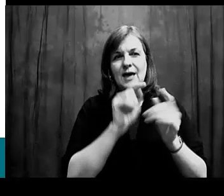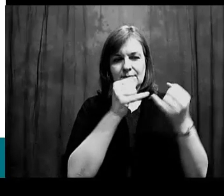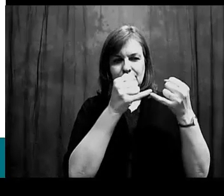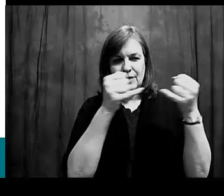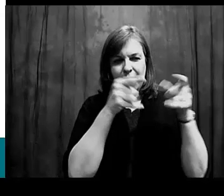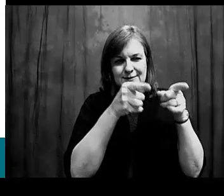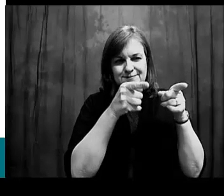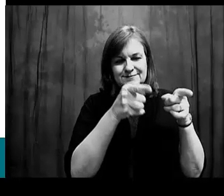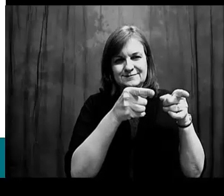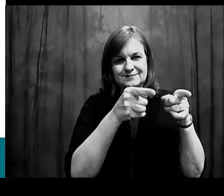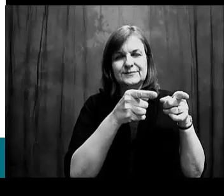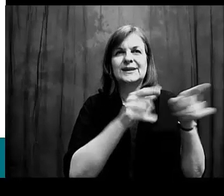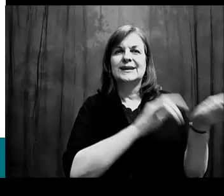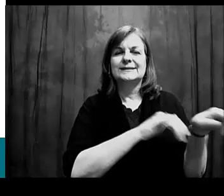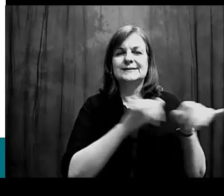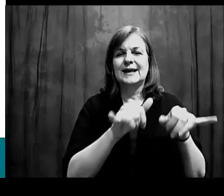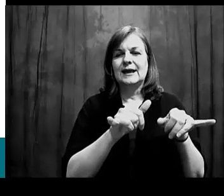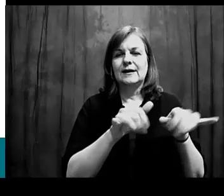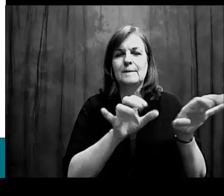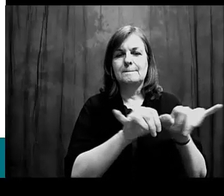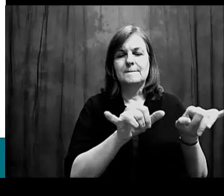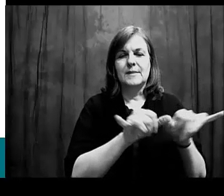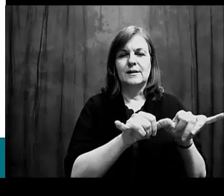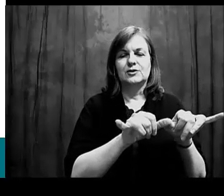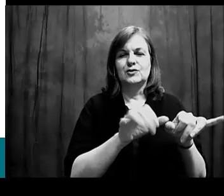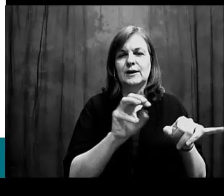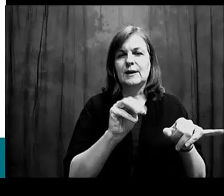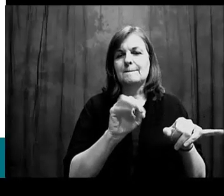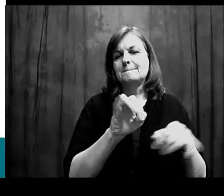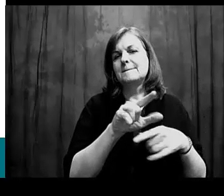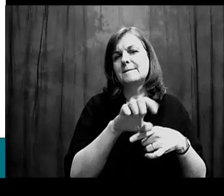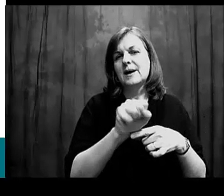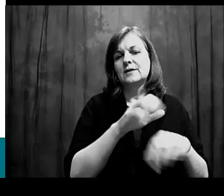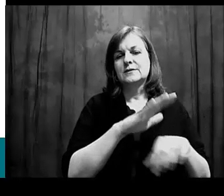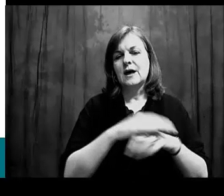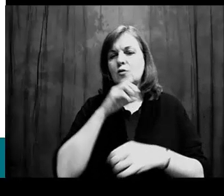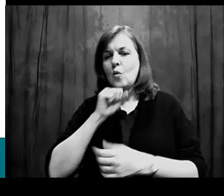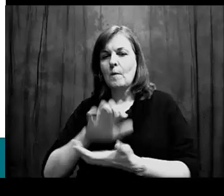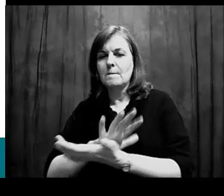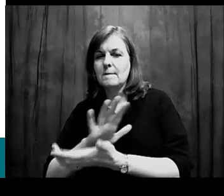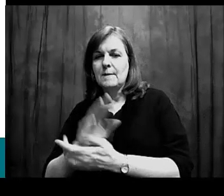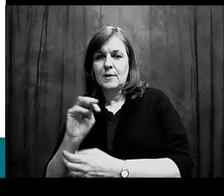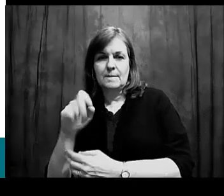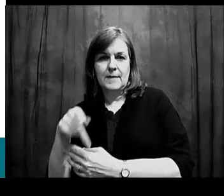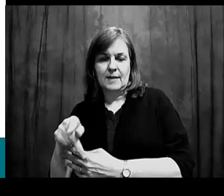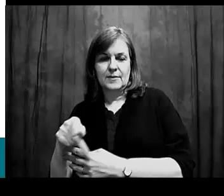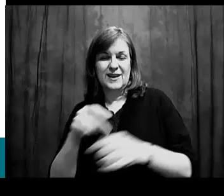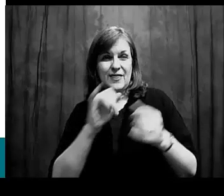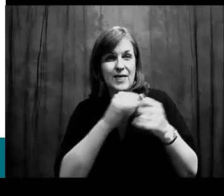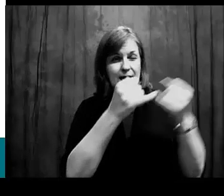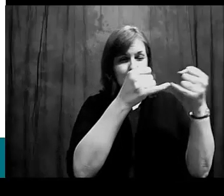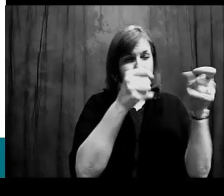this is essentially like measuring mileage on an old paper map so this little tiny lines says that